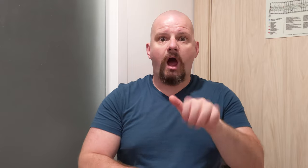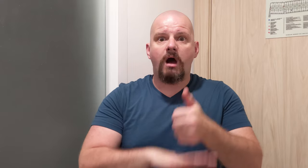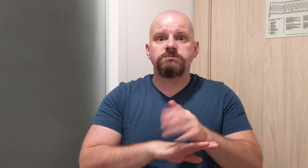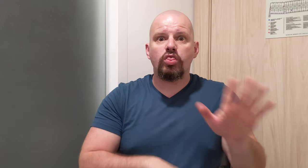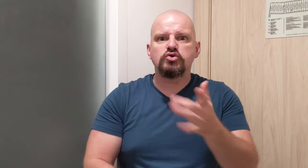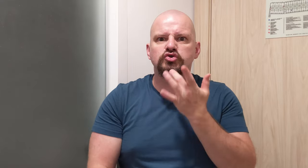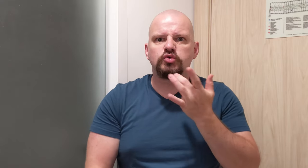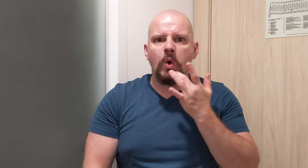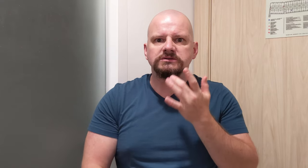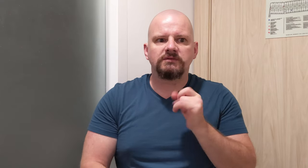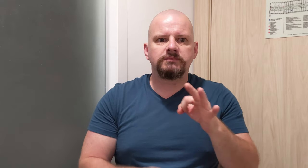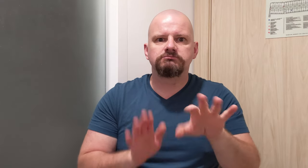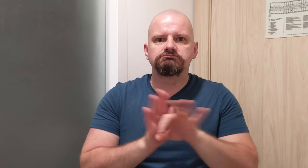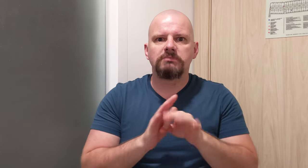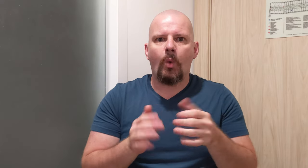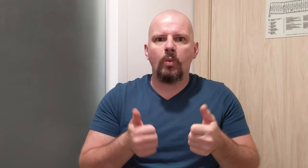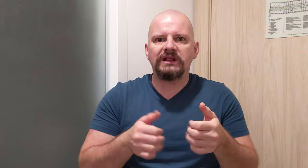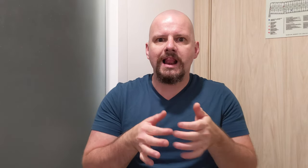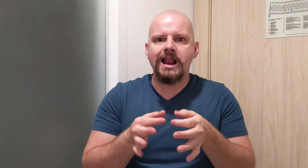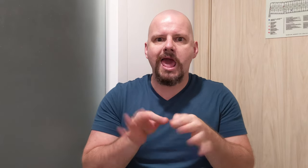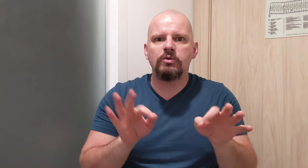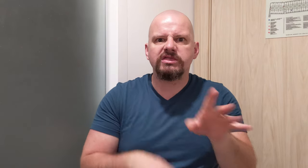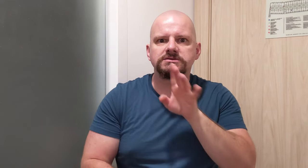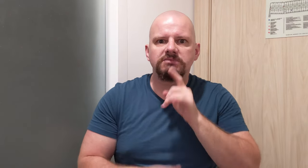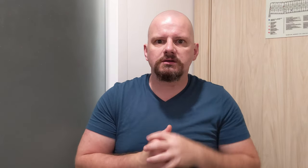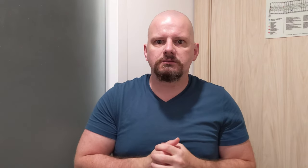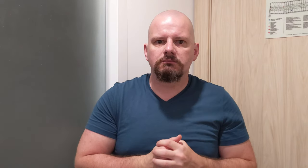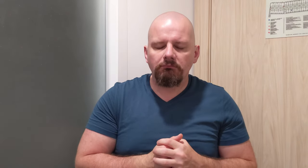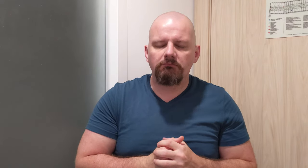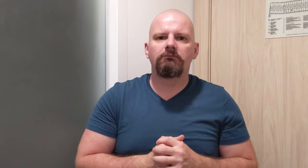They have their own preferences for which language they speak!